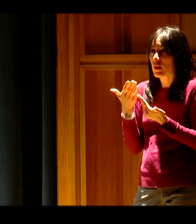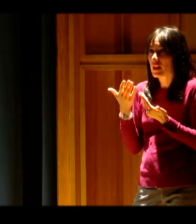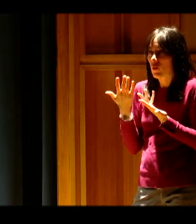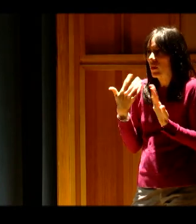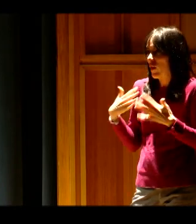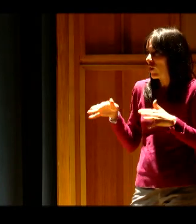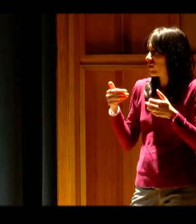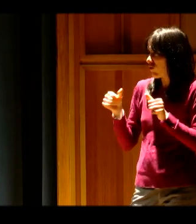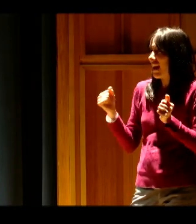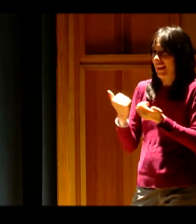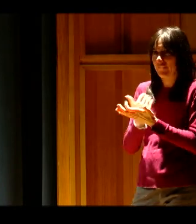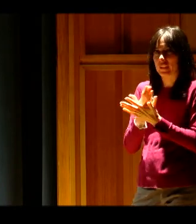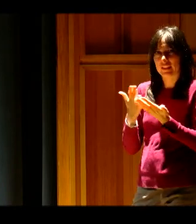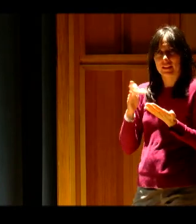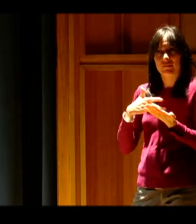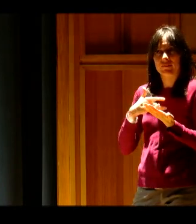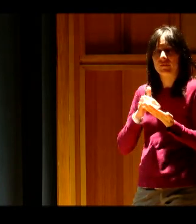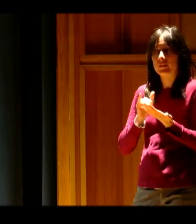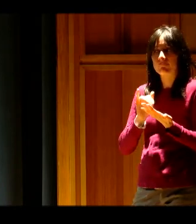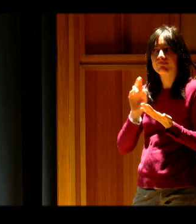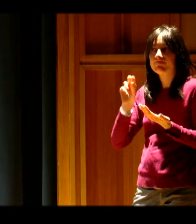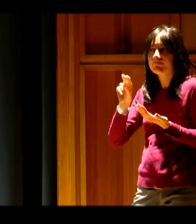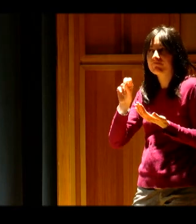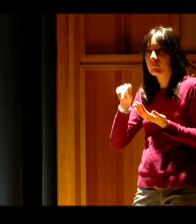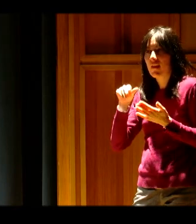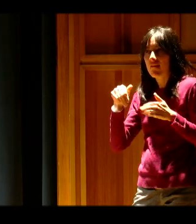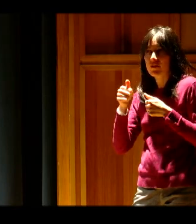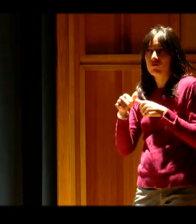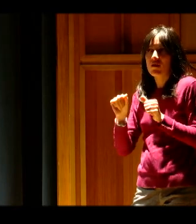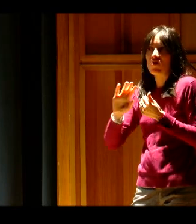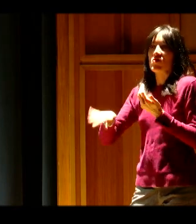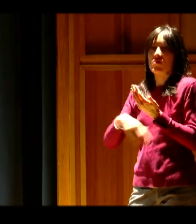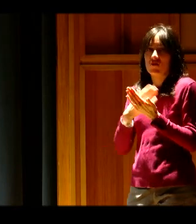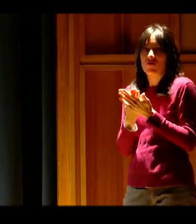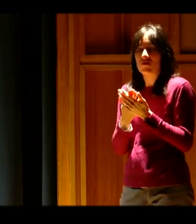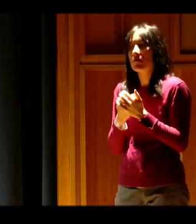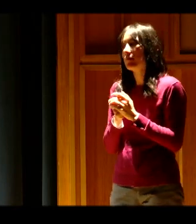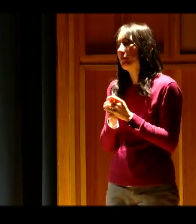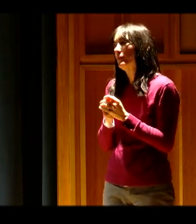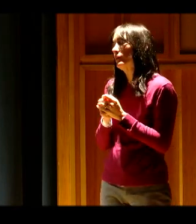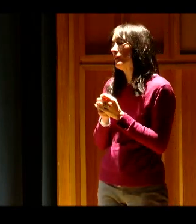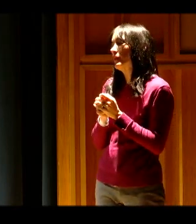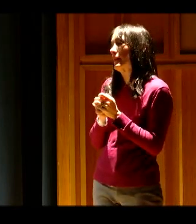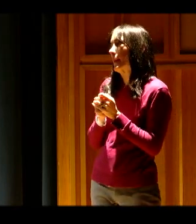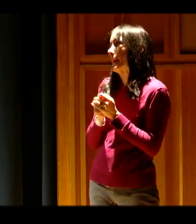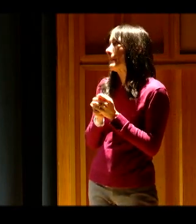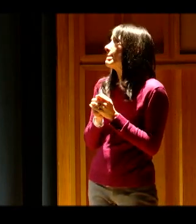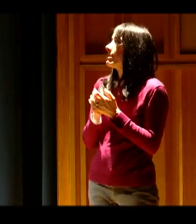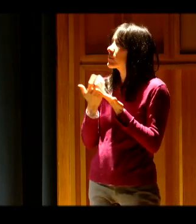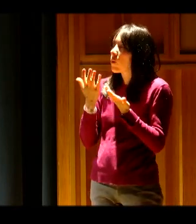Well, no. We haven't tried everything. What's missing from the climate change toolkit from the policy table?